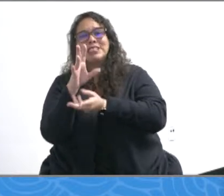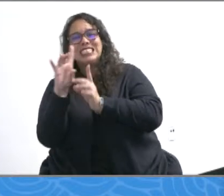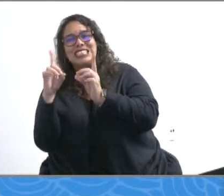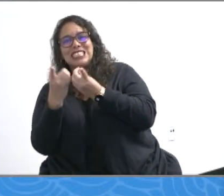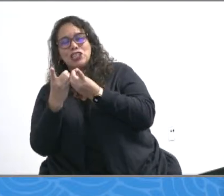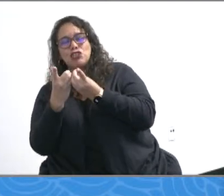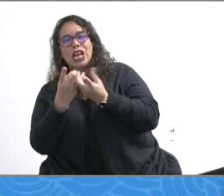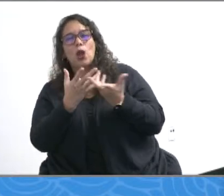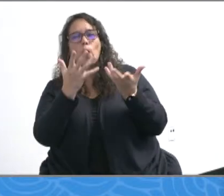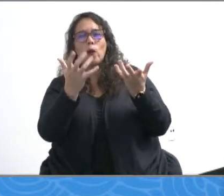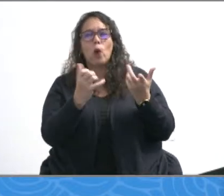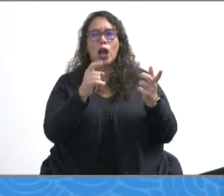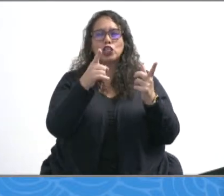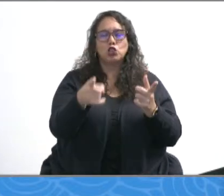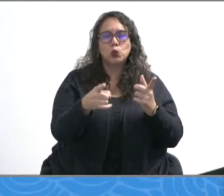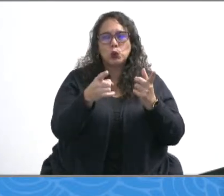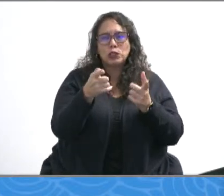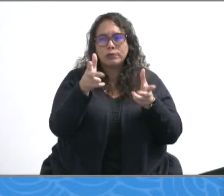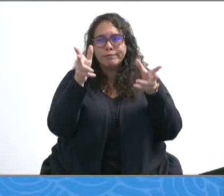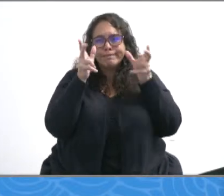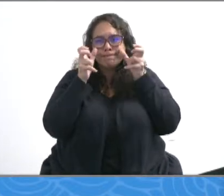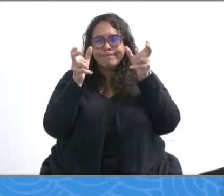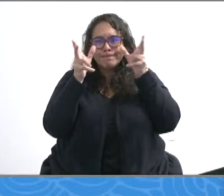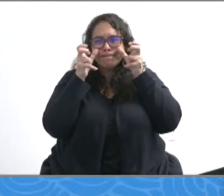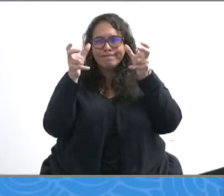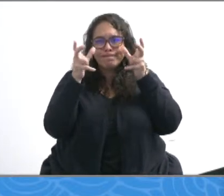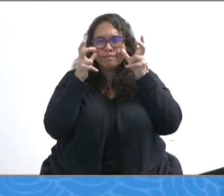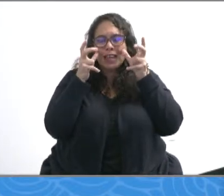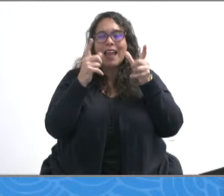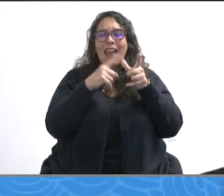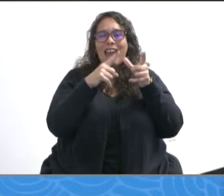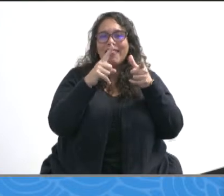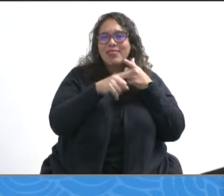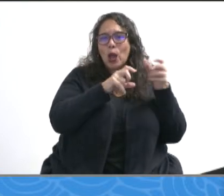and disseminate this information at your school sites, with other parents,